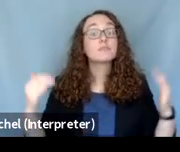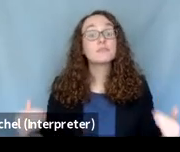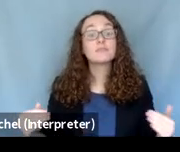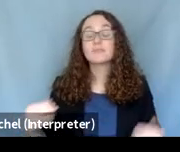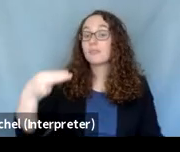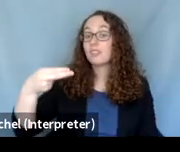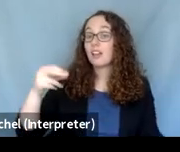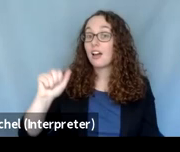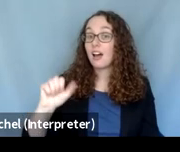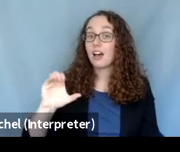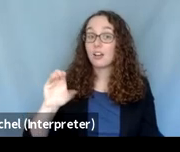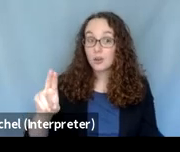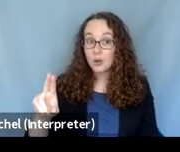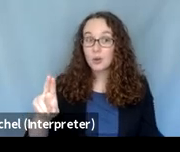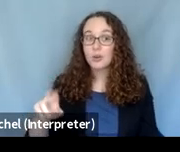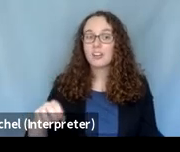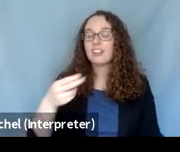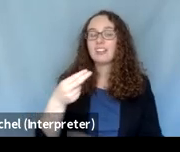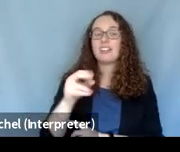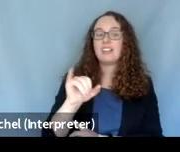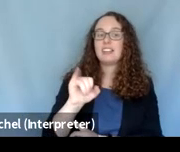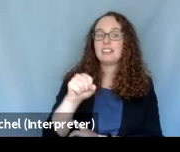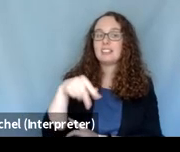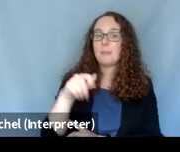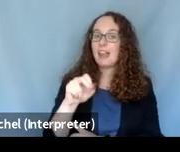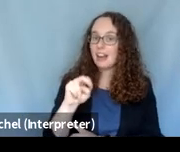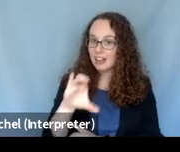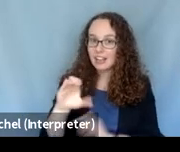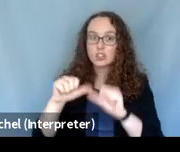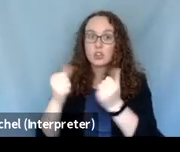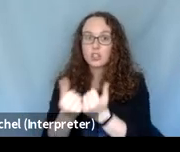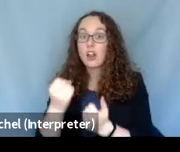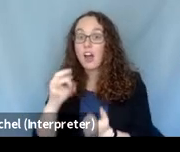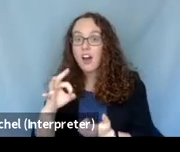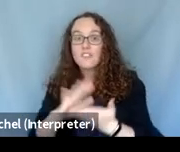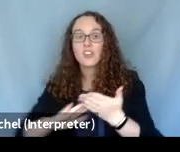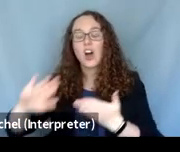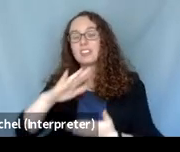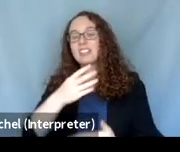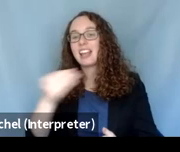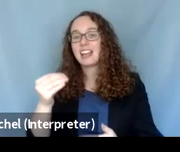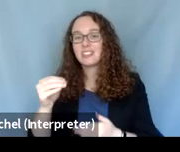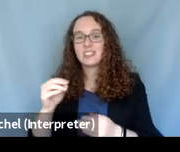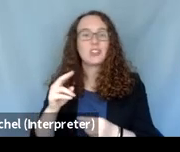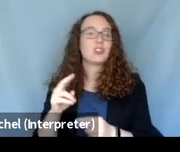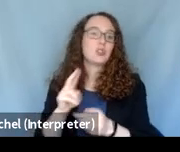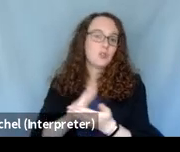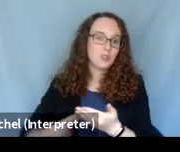Universities, for the summer of 2021 and it's a great opportunity for students who are looking